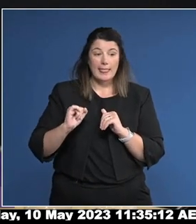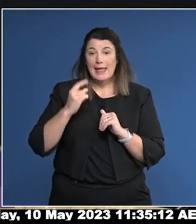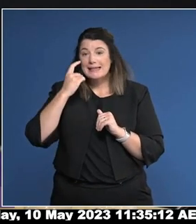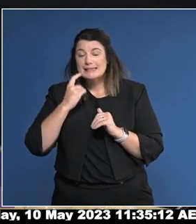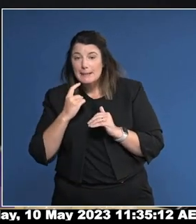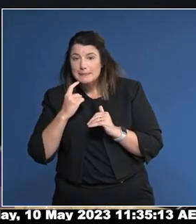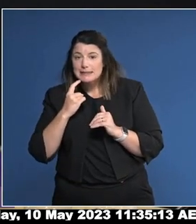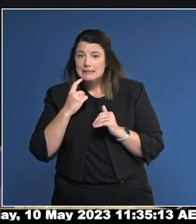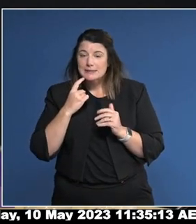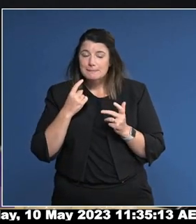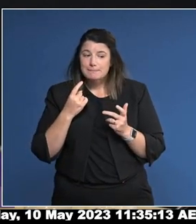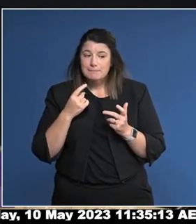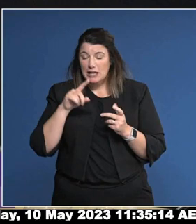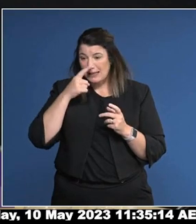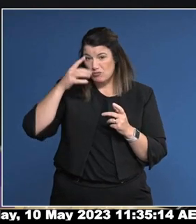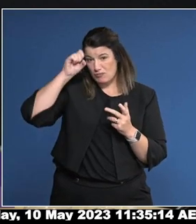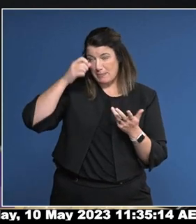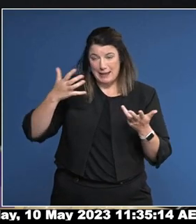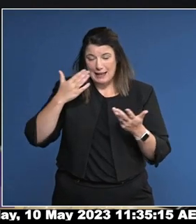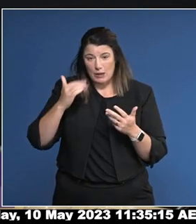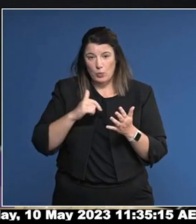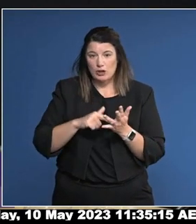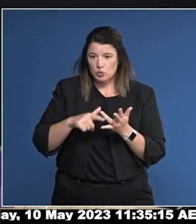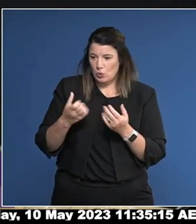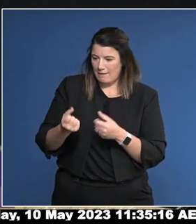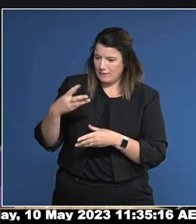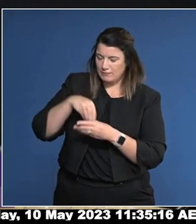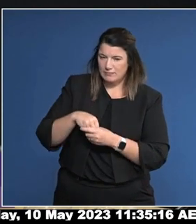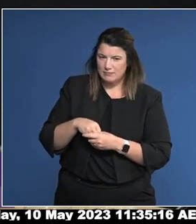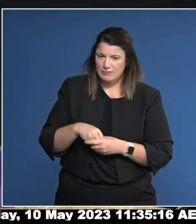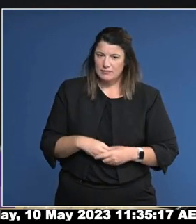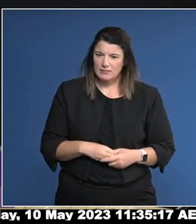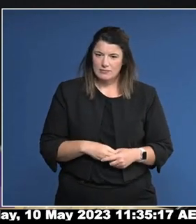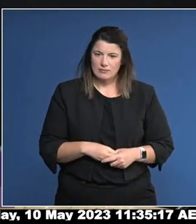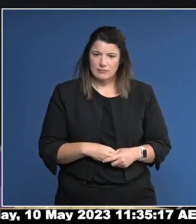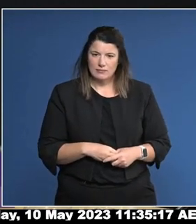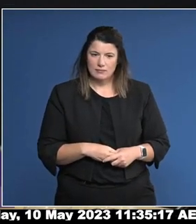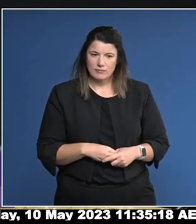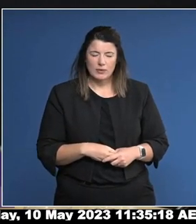can recall, anyway, to have Dad engage in that. We don't have a long time for a long investigation of this, but by all